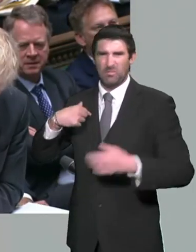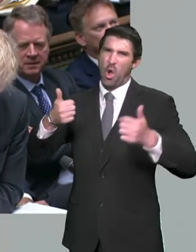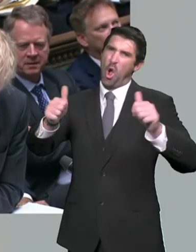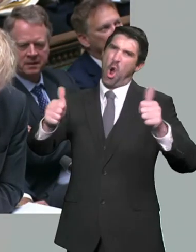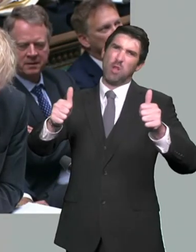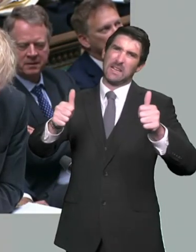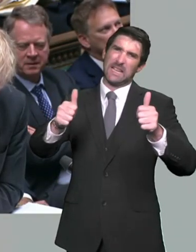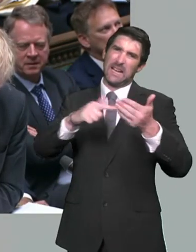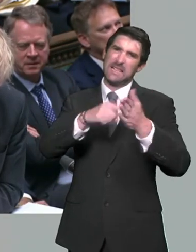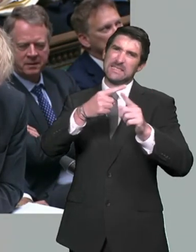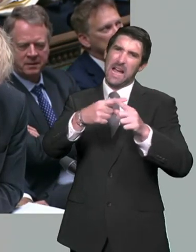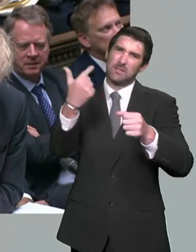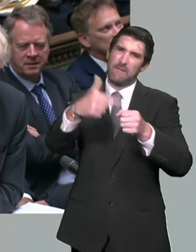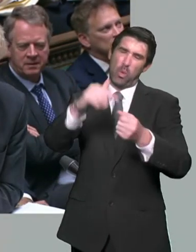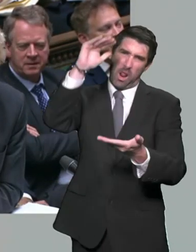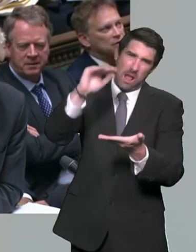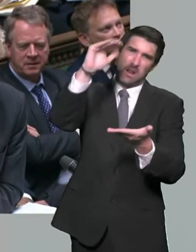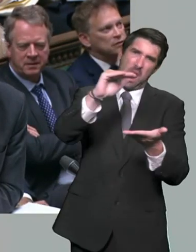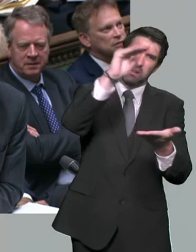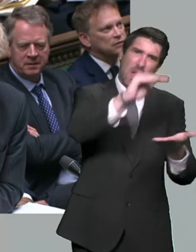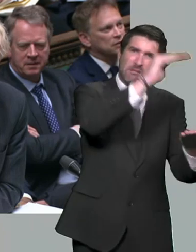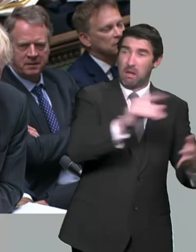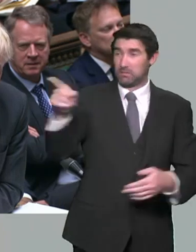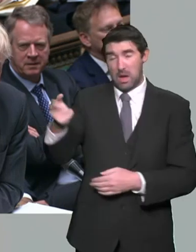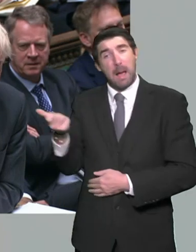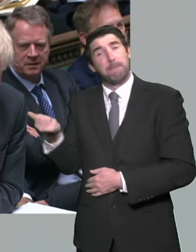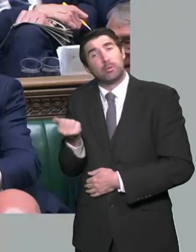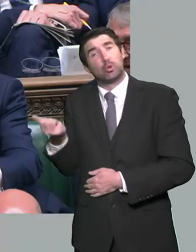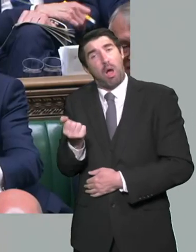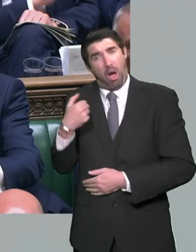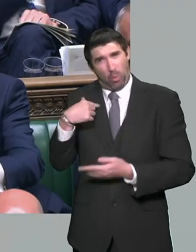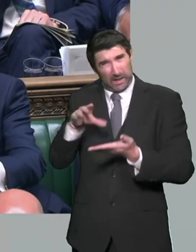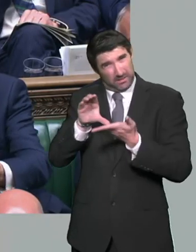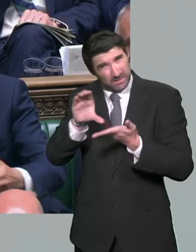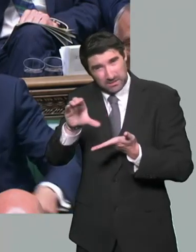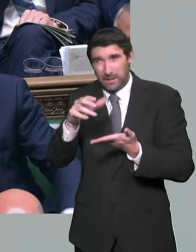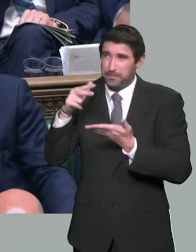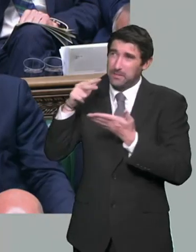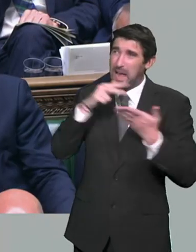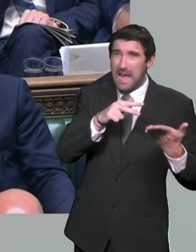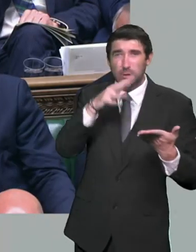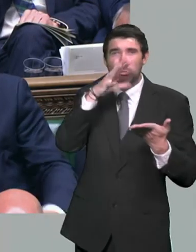The right hon. Gentleman talks about pensioners; we are giving £850 more to every pensioner across the country.